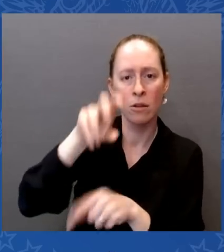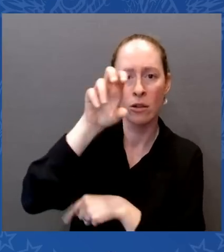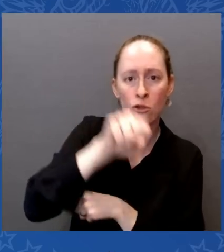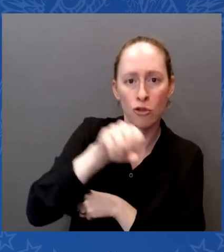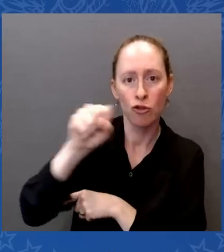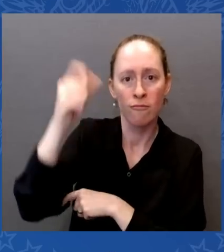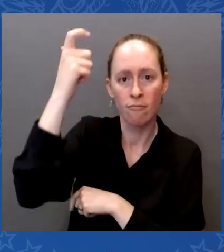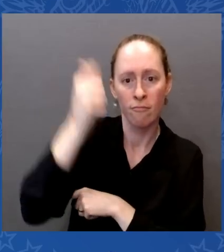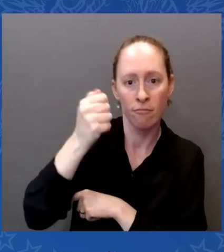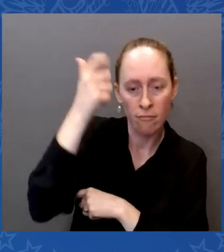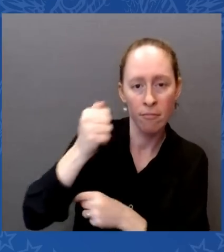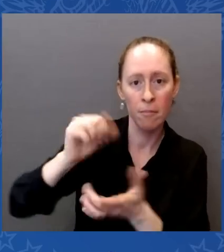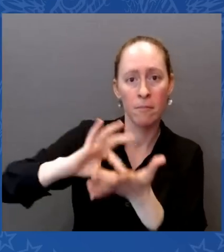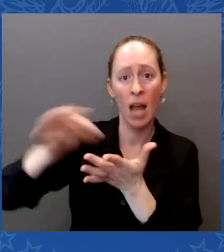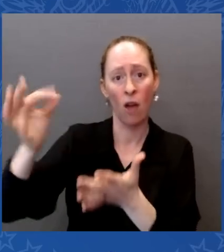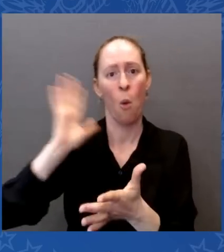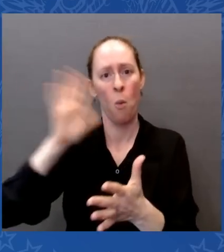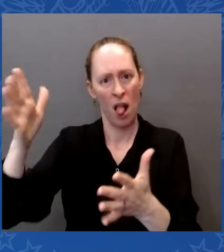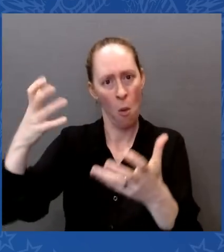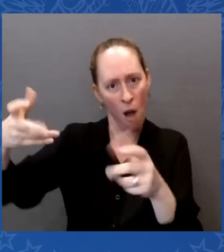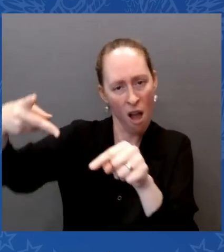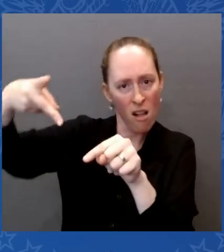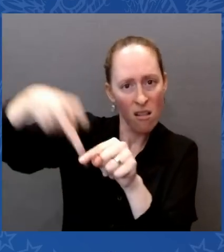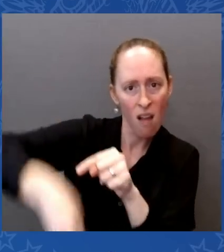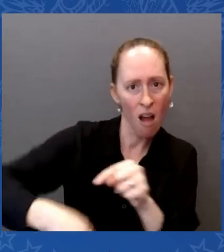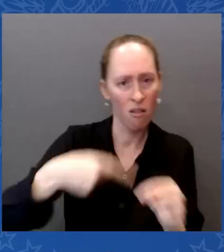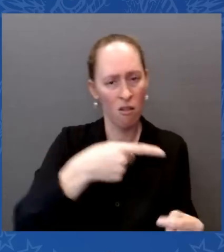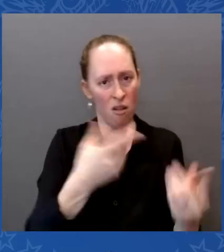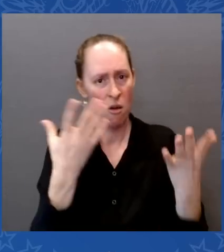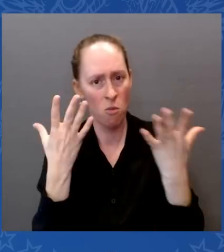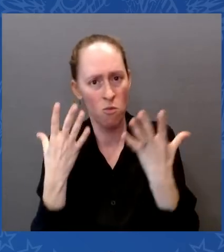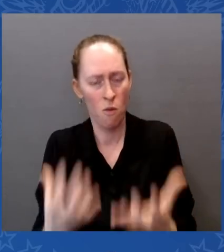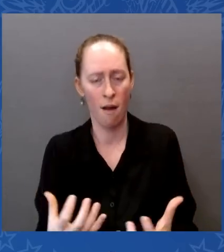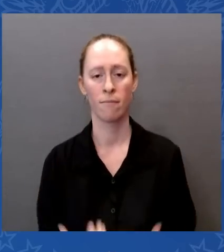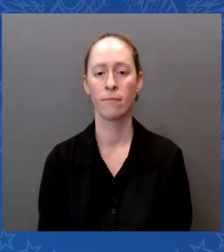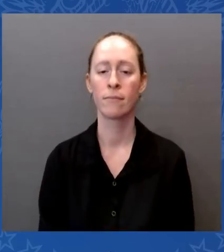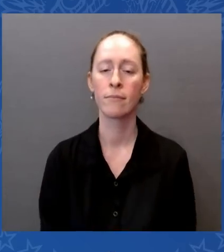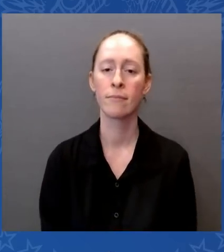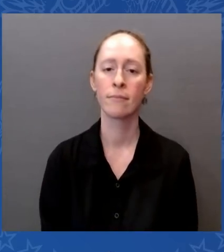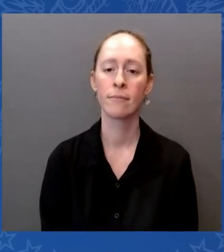to allow Medicare to negotiate prescription drugs prices. And we pay the highest in the world.